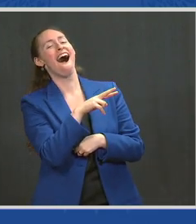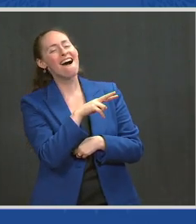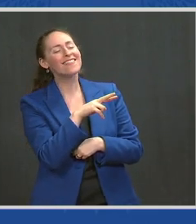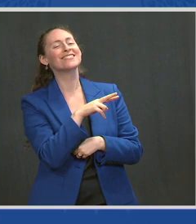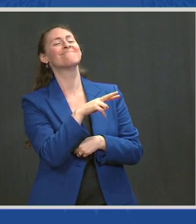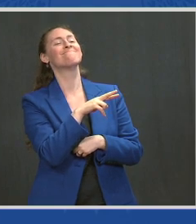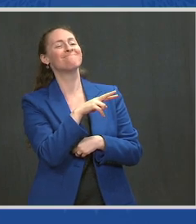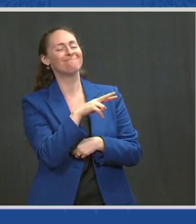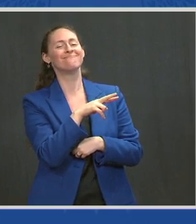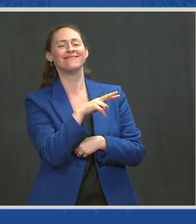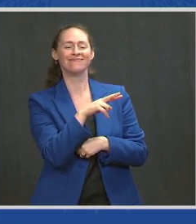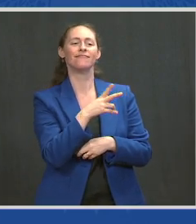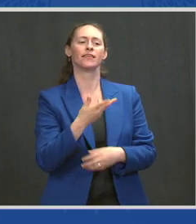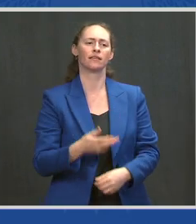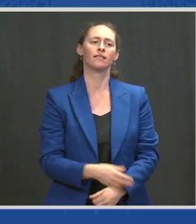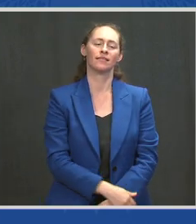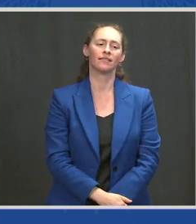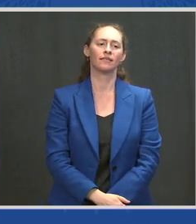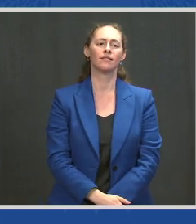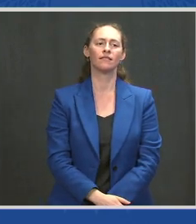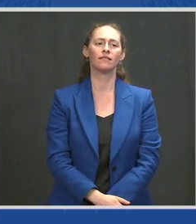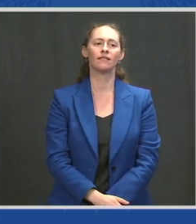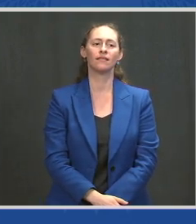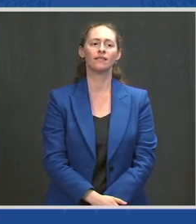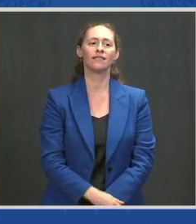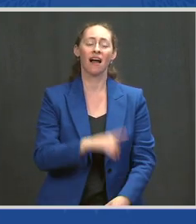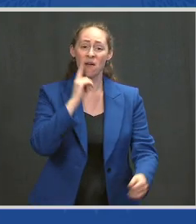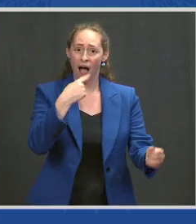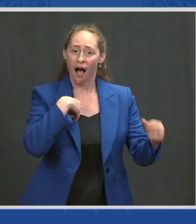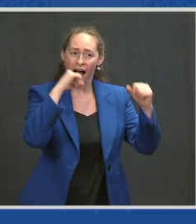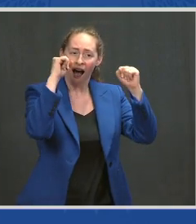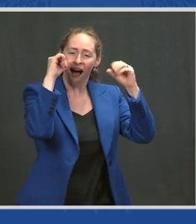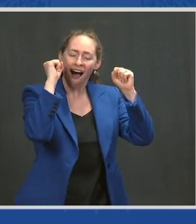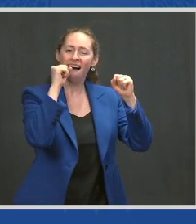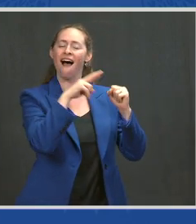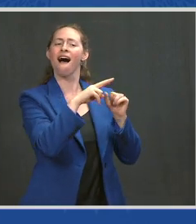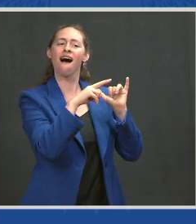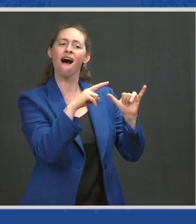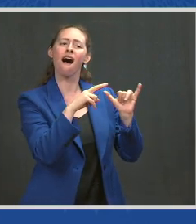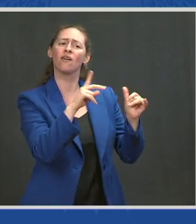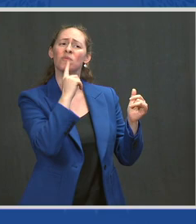coming from me -- somewhat colloquial. And we talked about basic, basic, fundamental things.